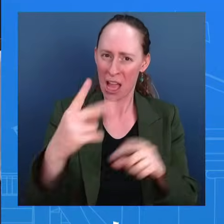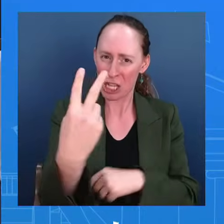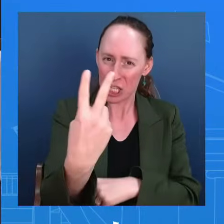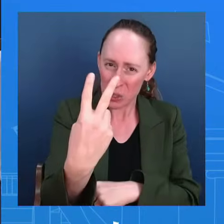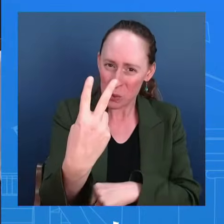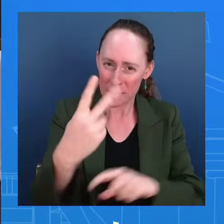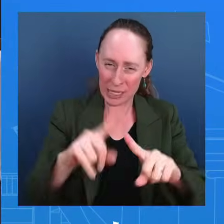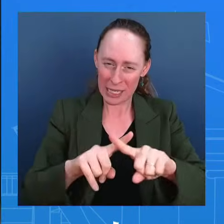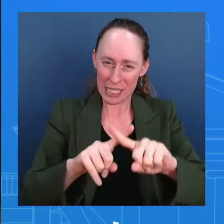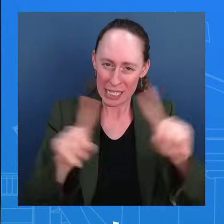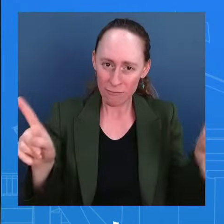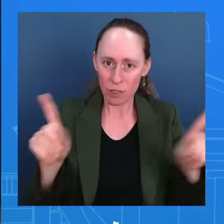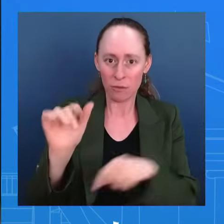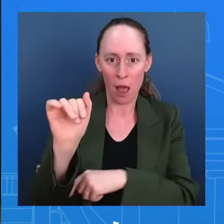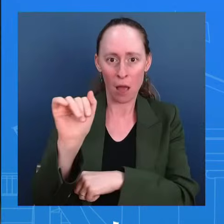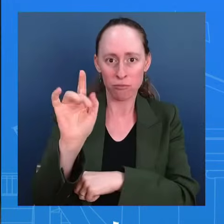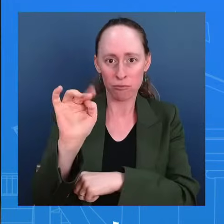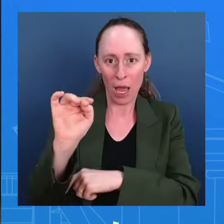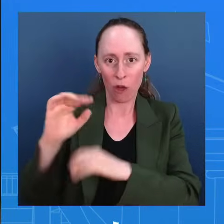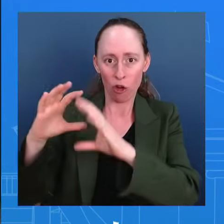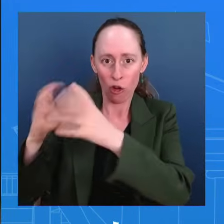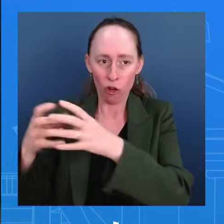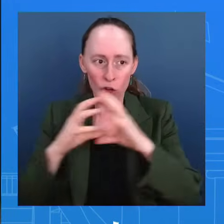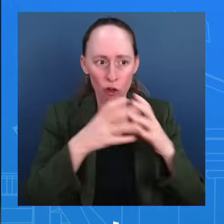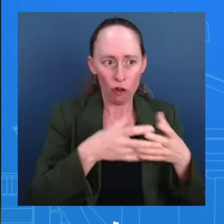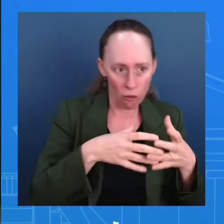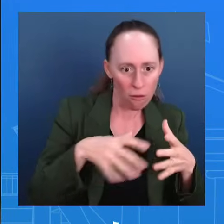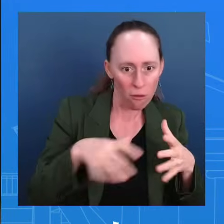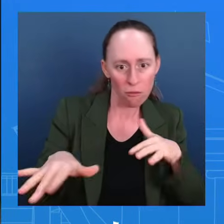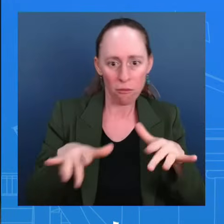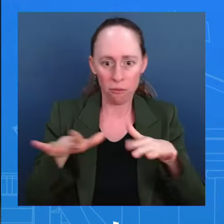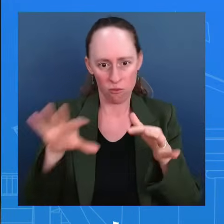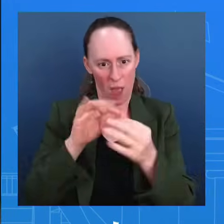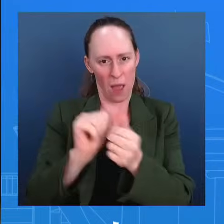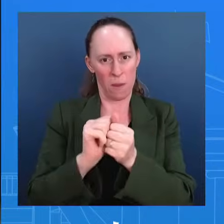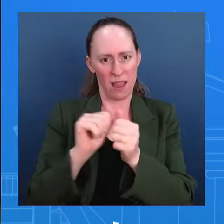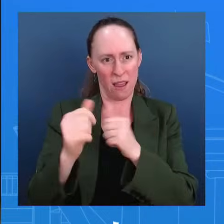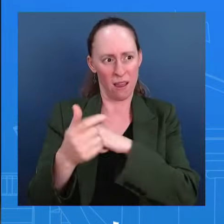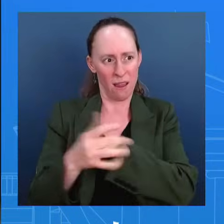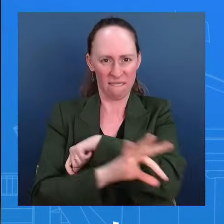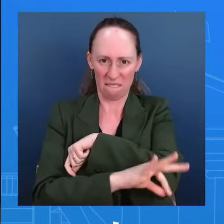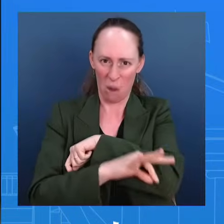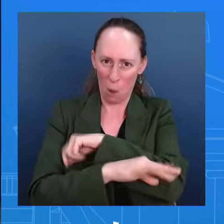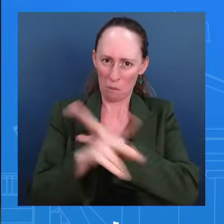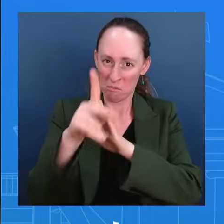Ms. Jean-Pierre: I -- I mean, look, as you know, there's one -- one president as a -- at a time. That has been the way that we've done this -- right?